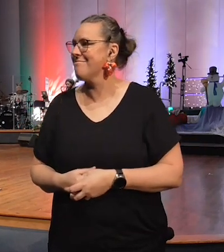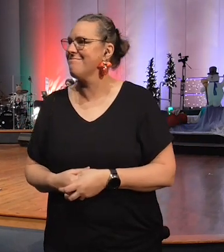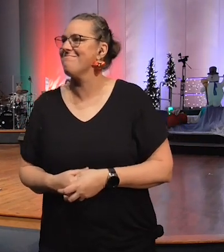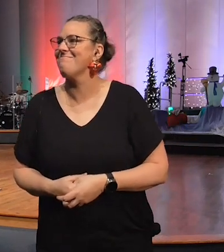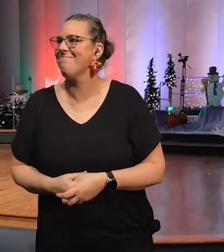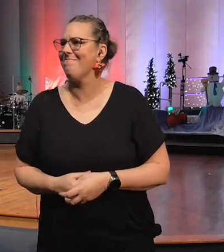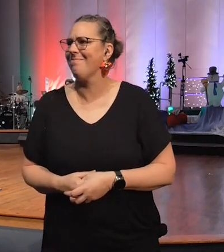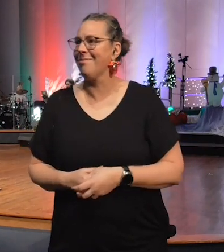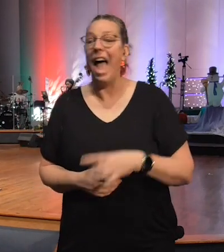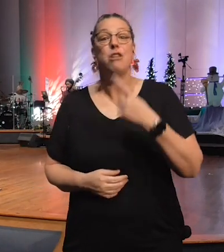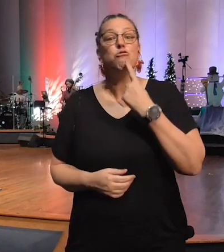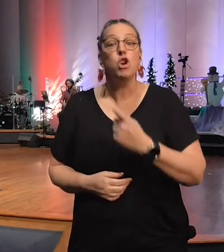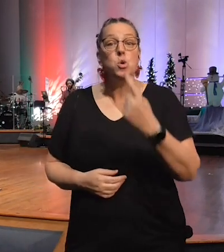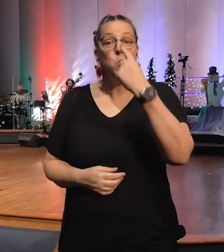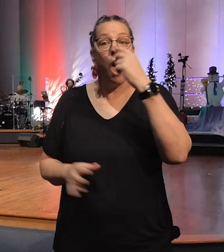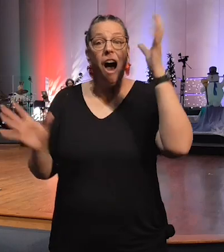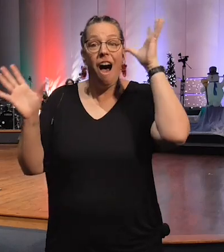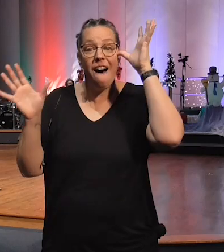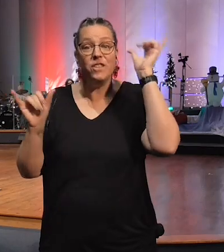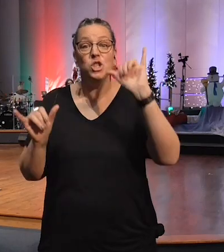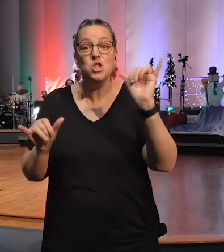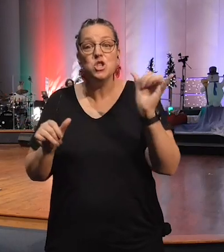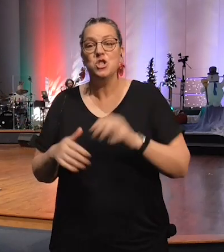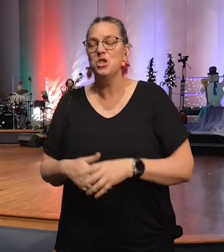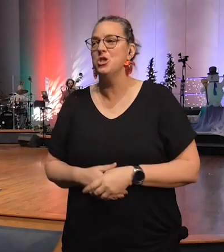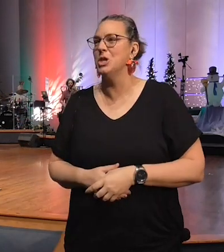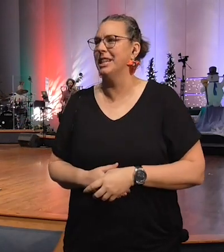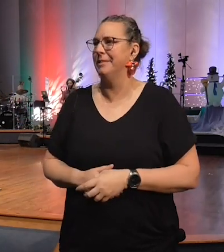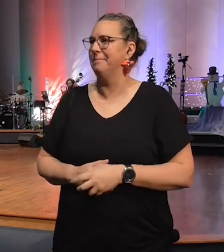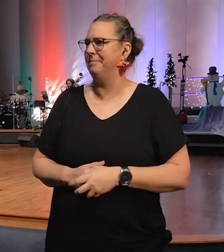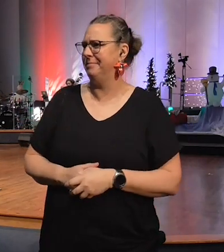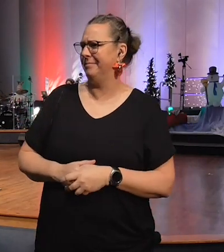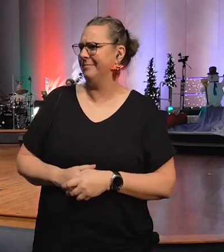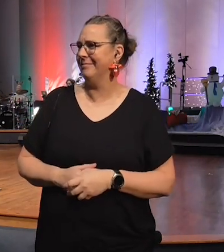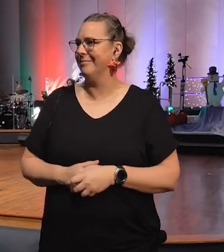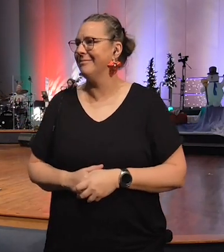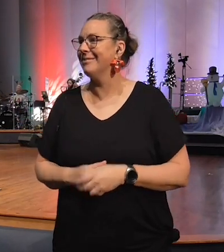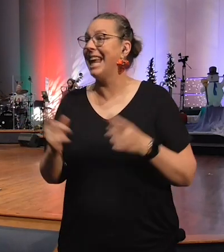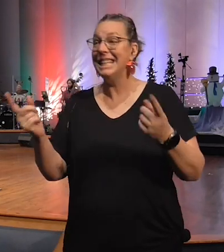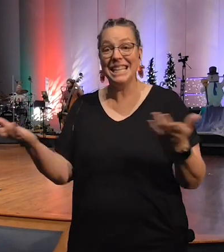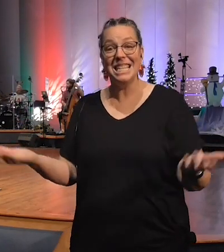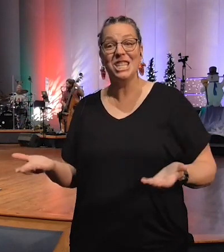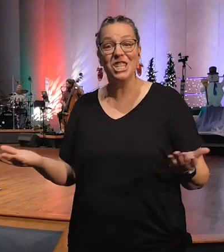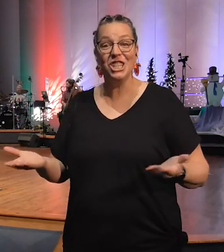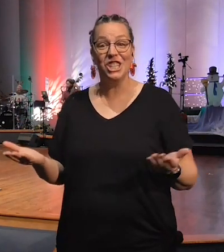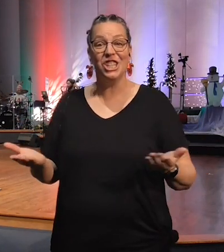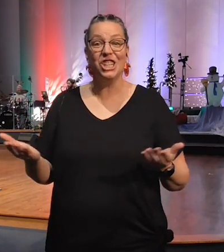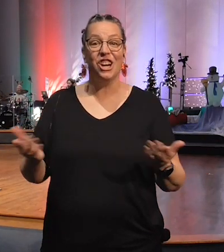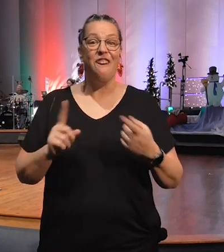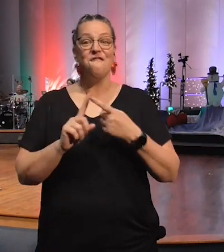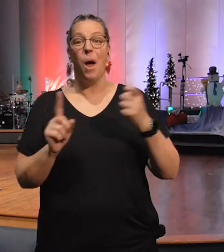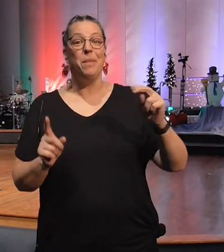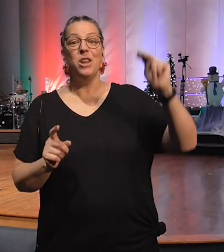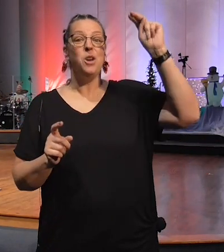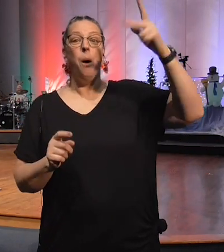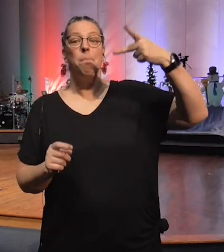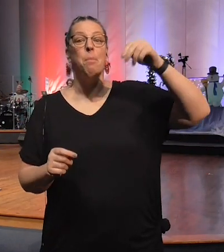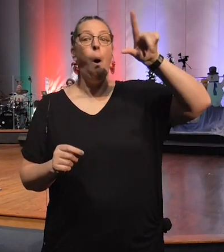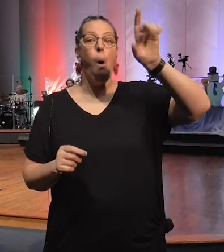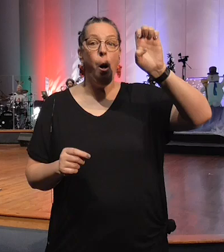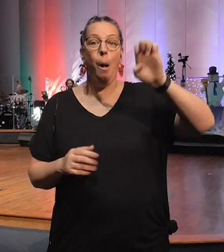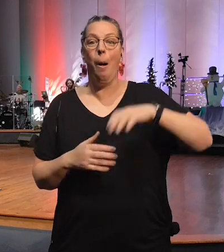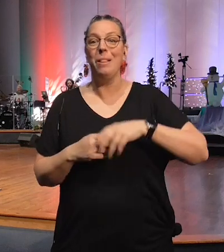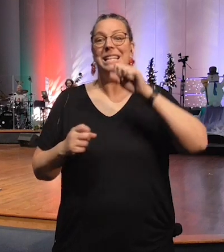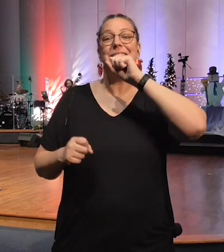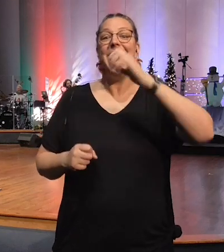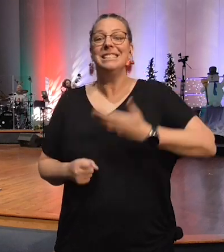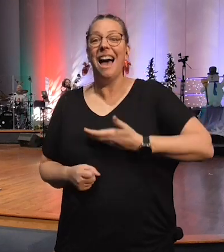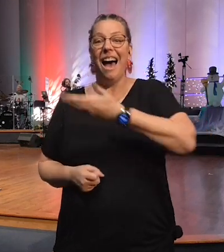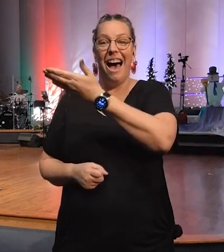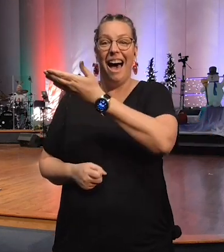into the room yeah look at that and Rudolph leading him in here too here he is all the